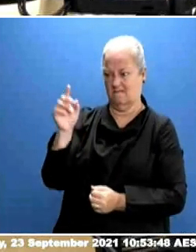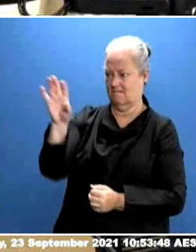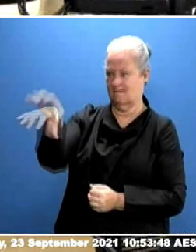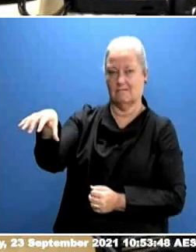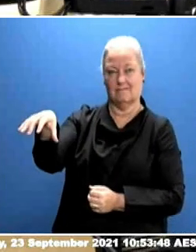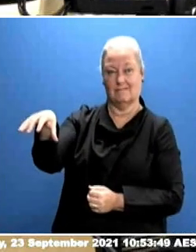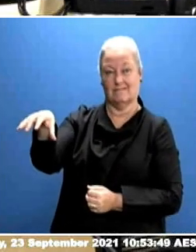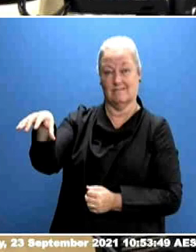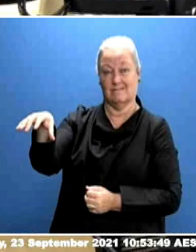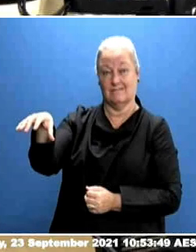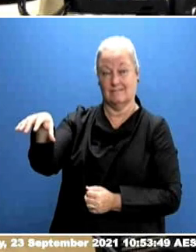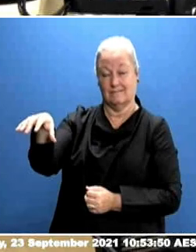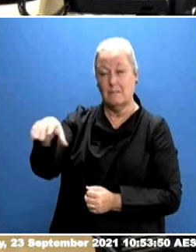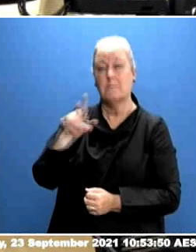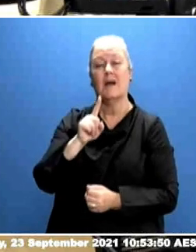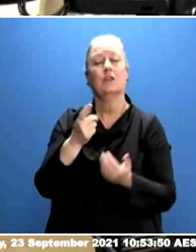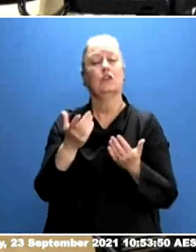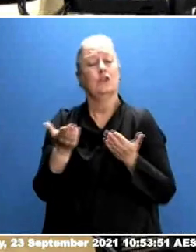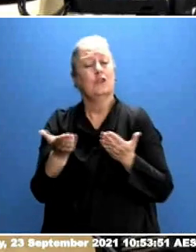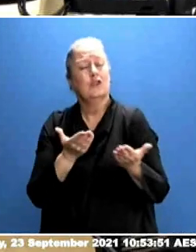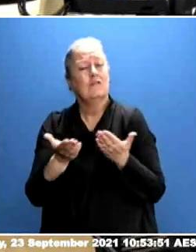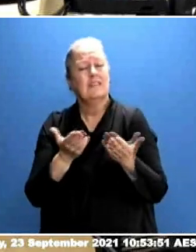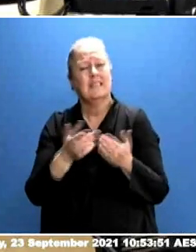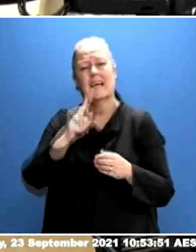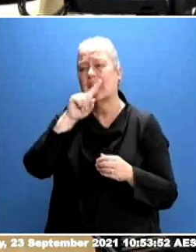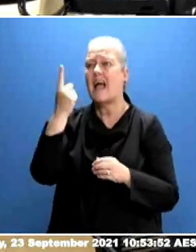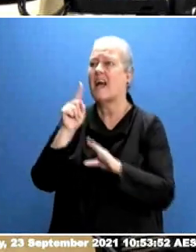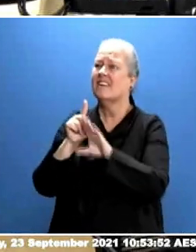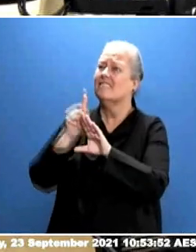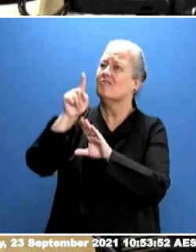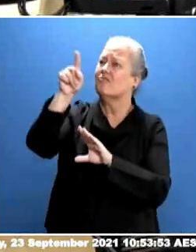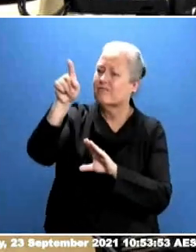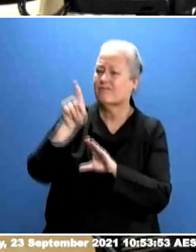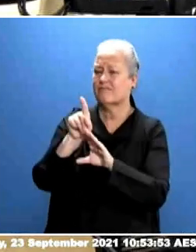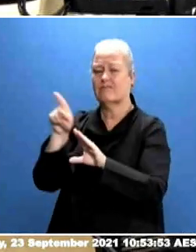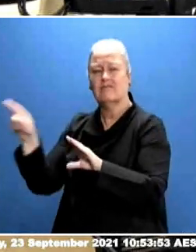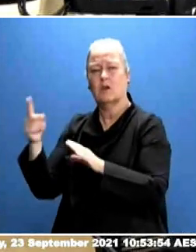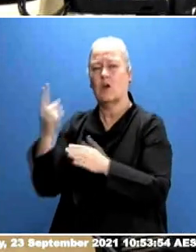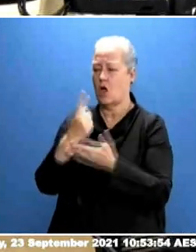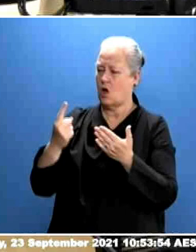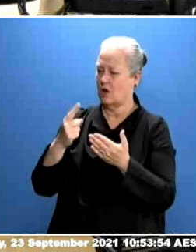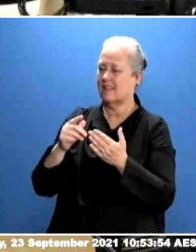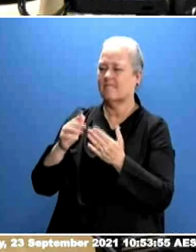but services that may not extend necessarily to support outside the metropolitan area